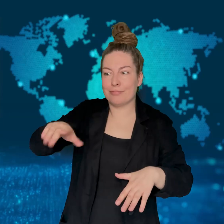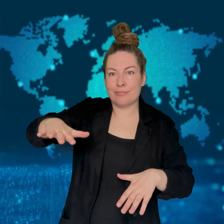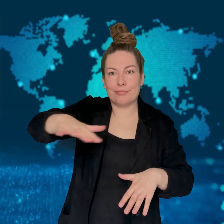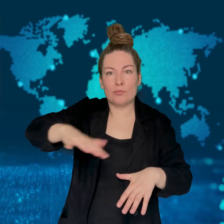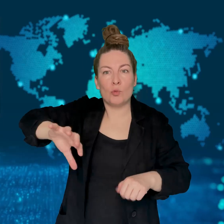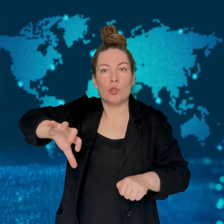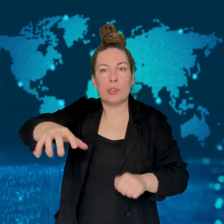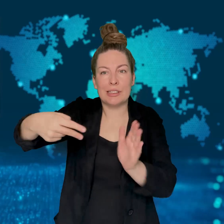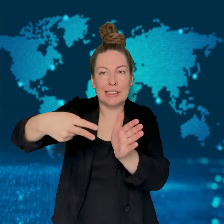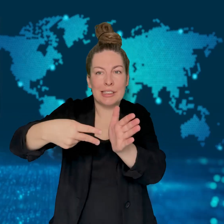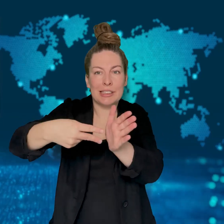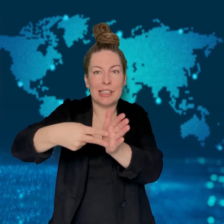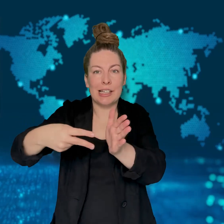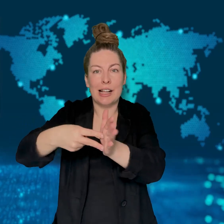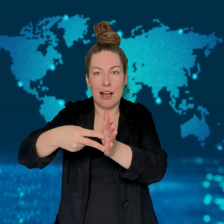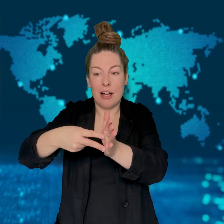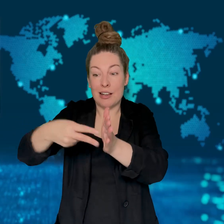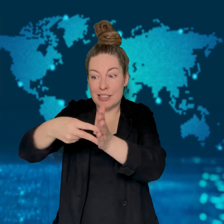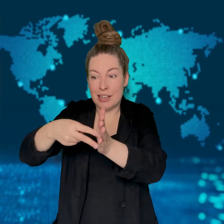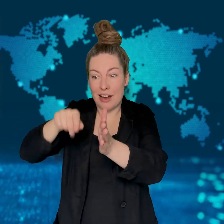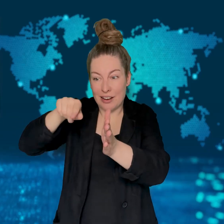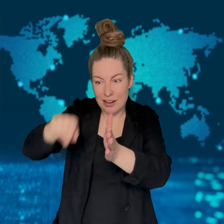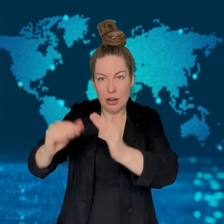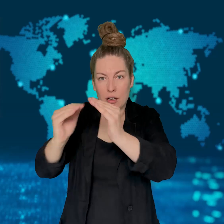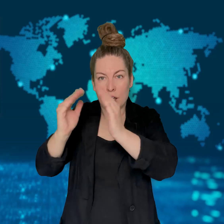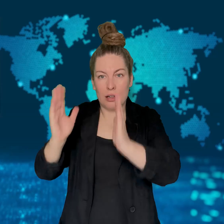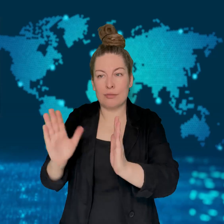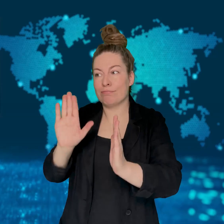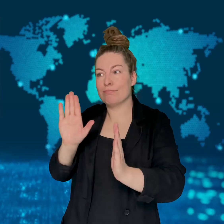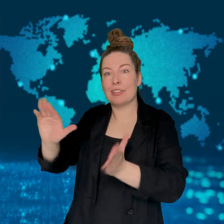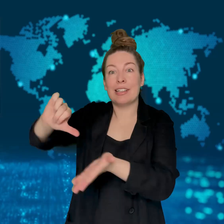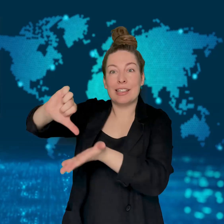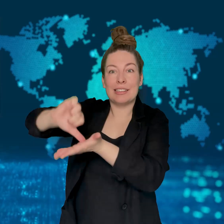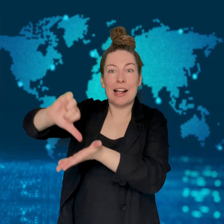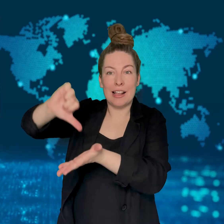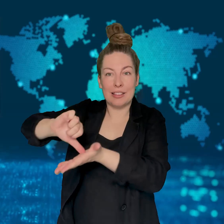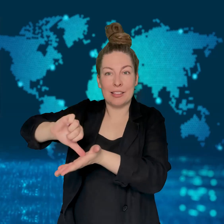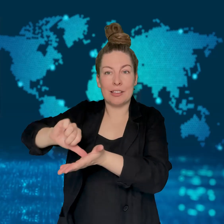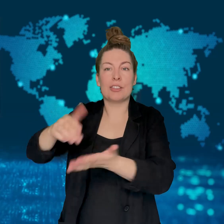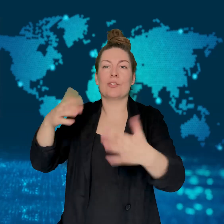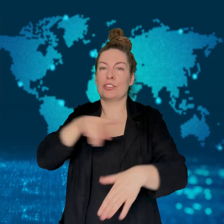on an Iranian compound in Syria.